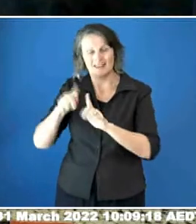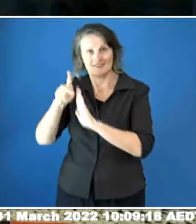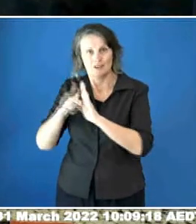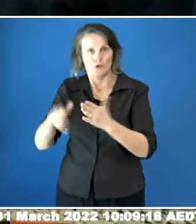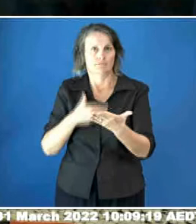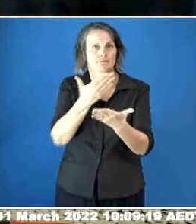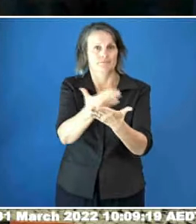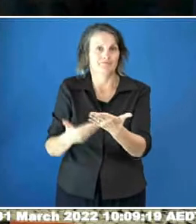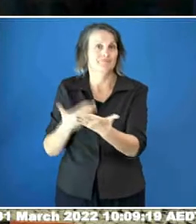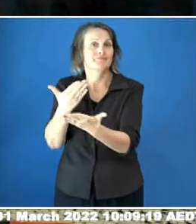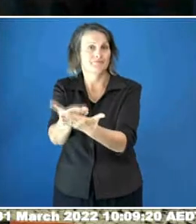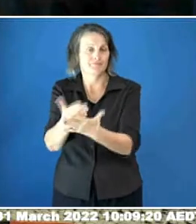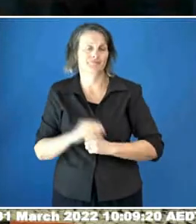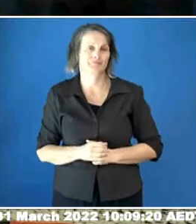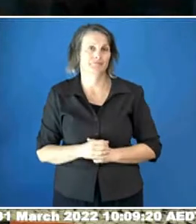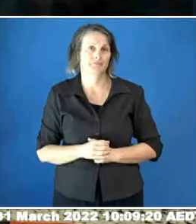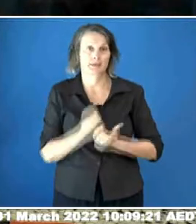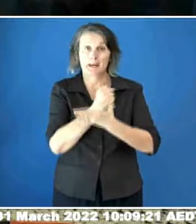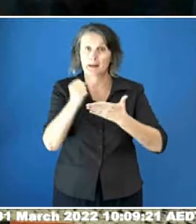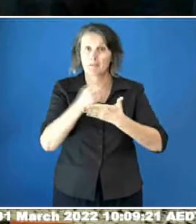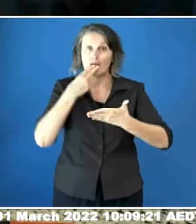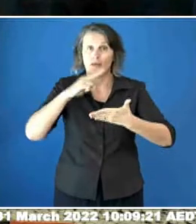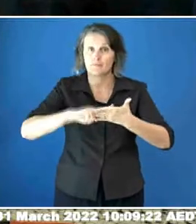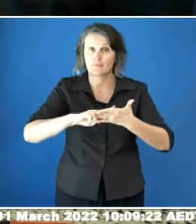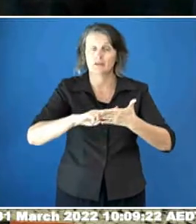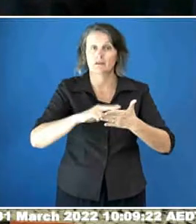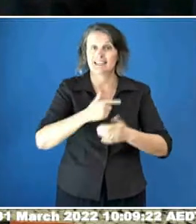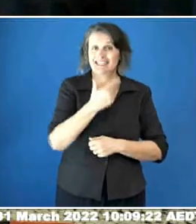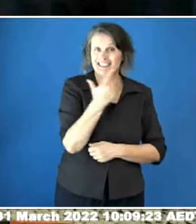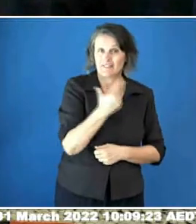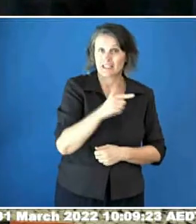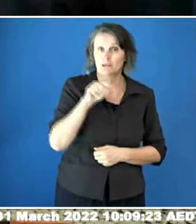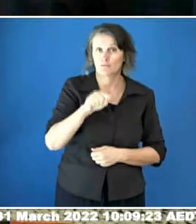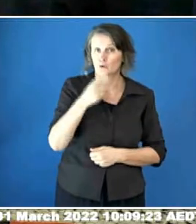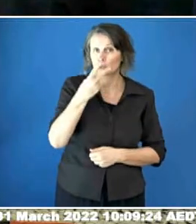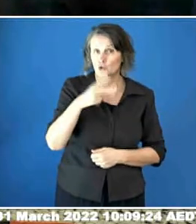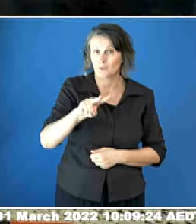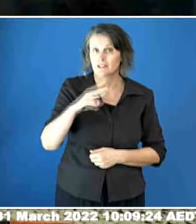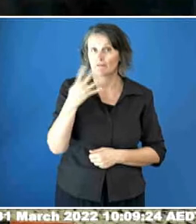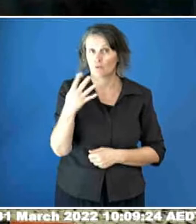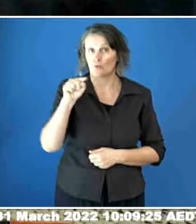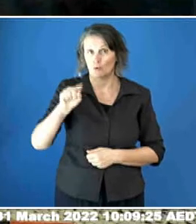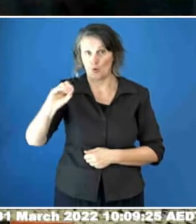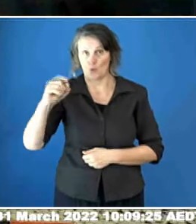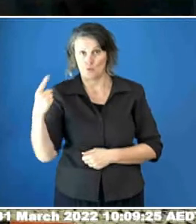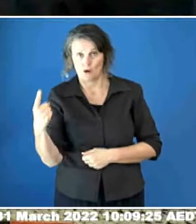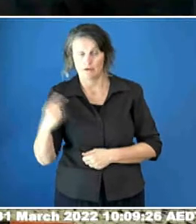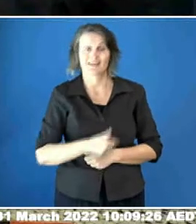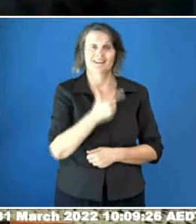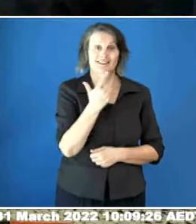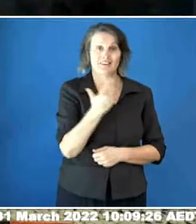If those items can be marked Exhibit 17.24.1 and 17.24.2.